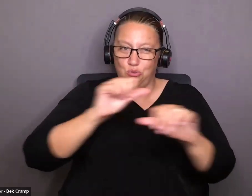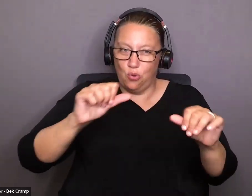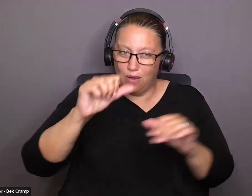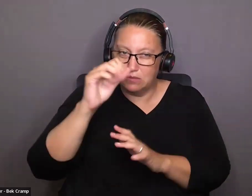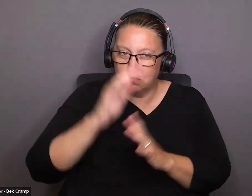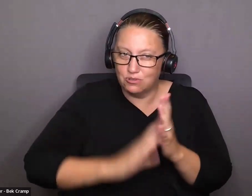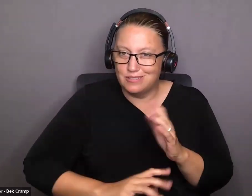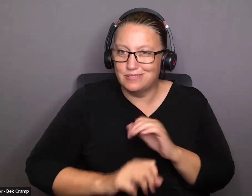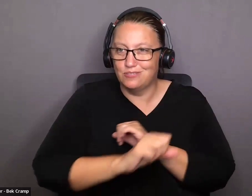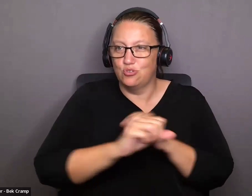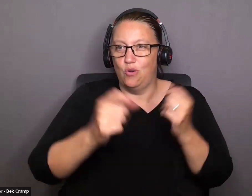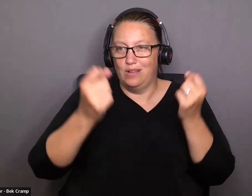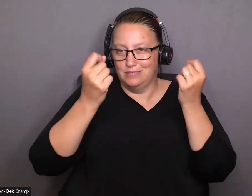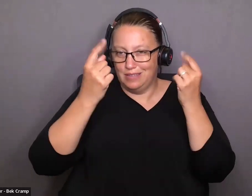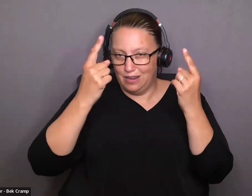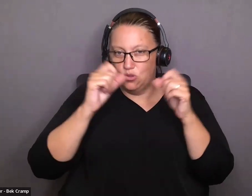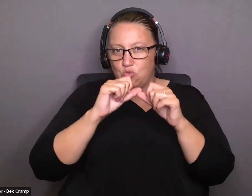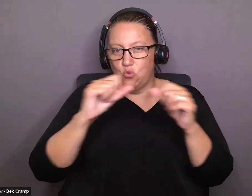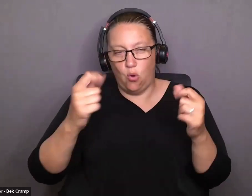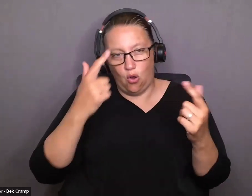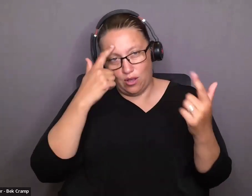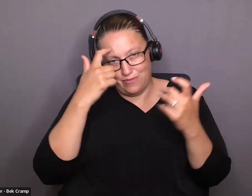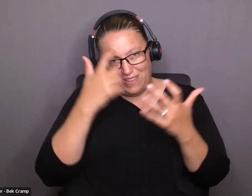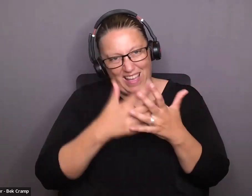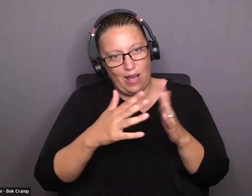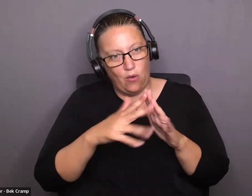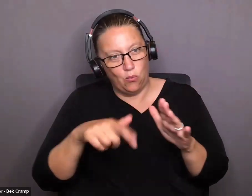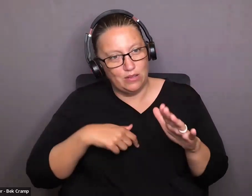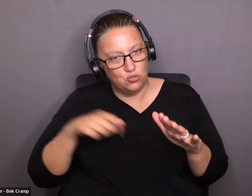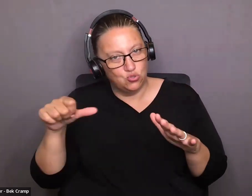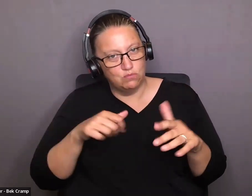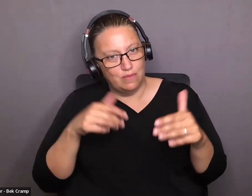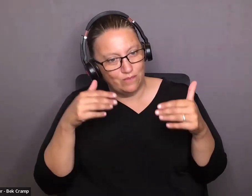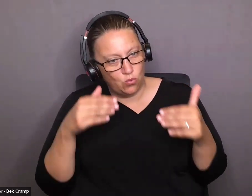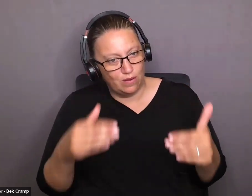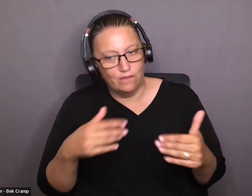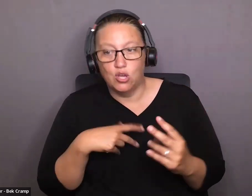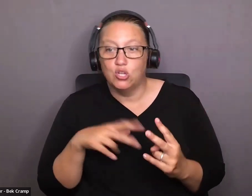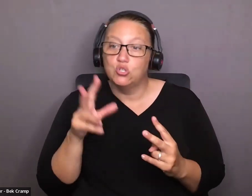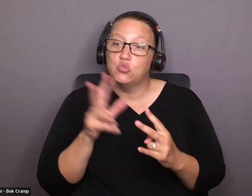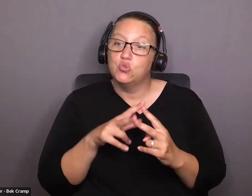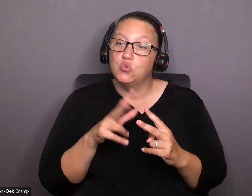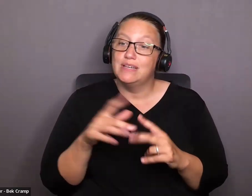and your ideas for how we move forward. We have 2 key questions to guide this